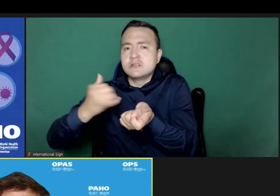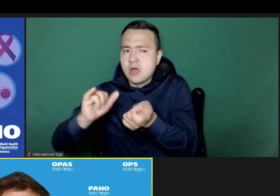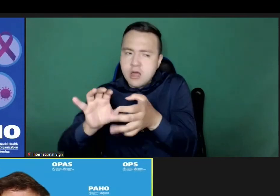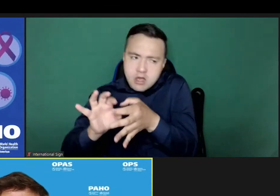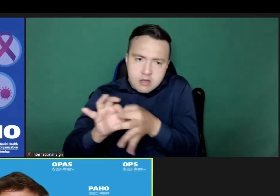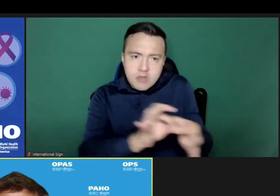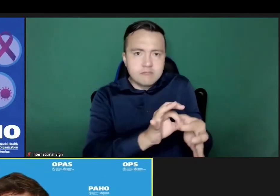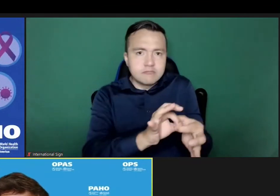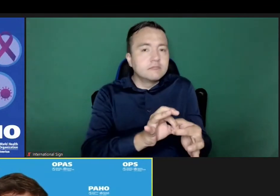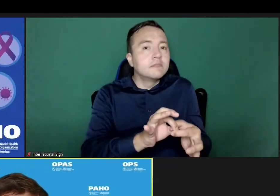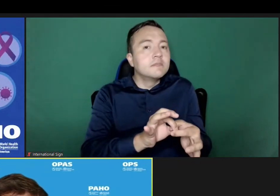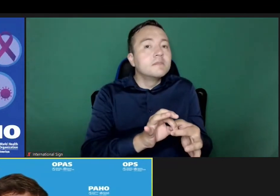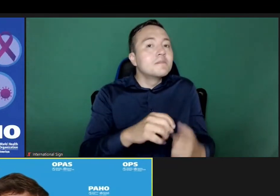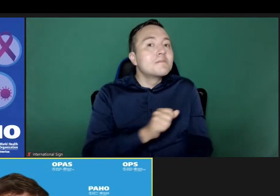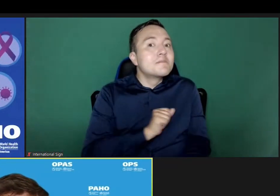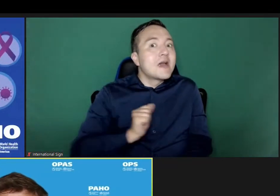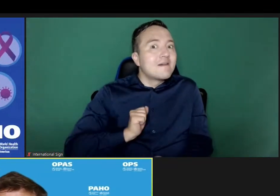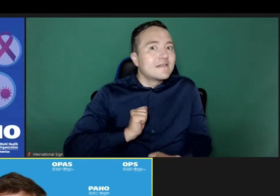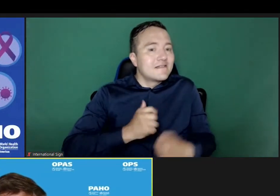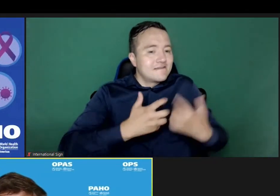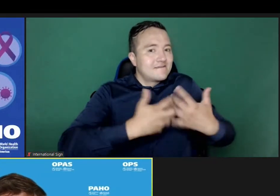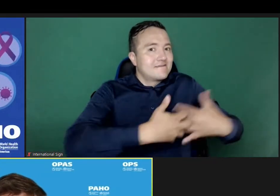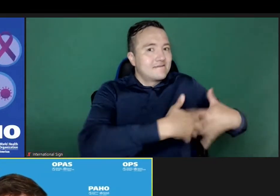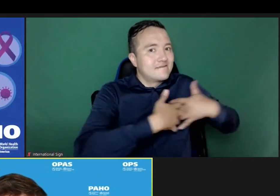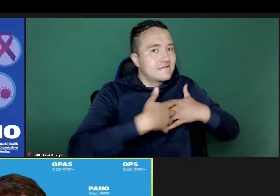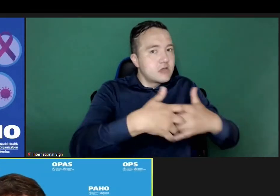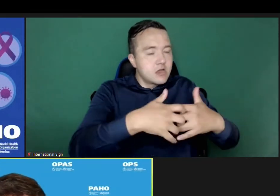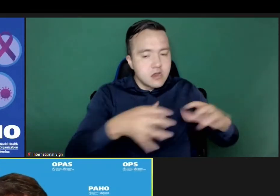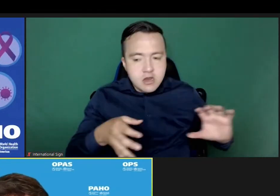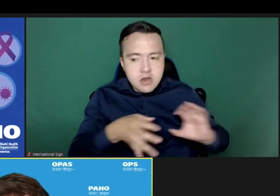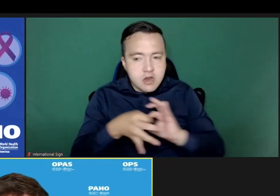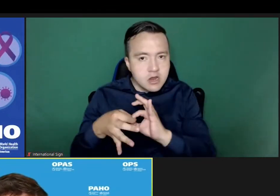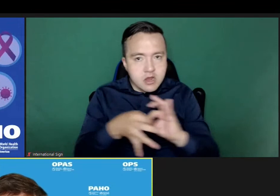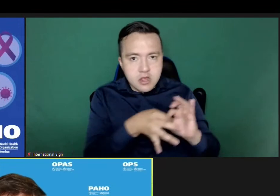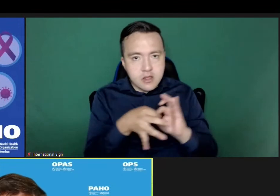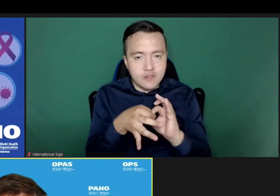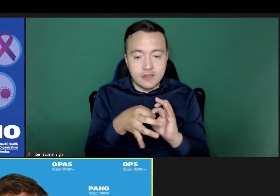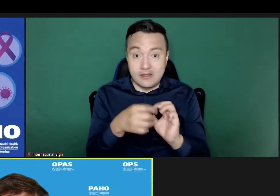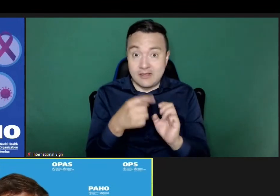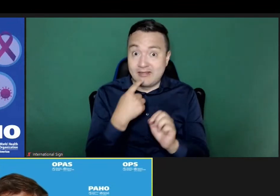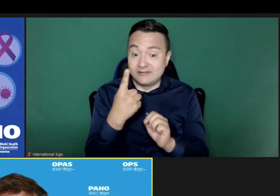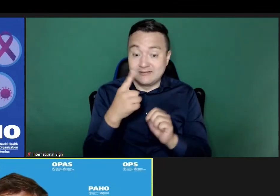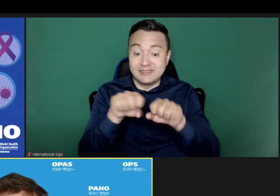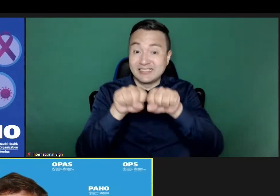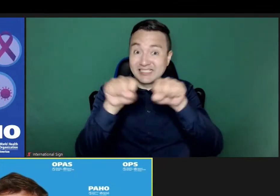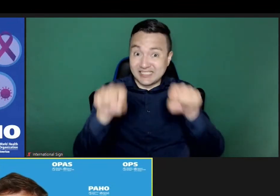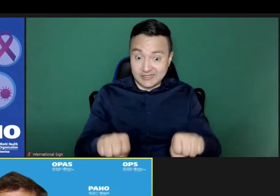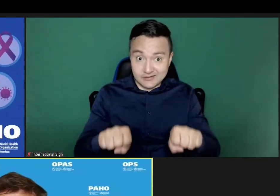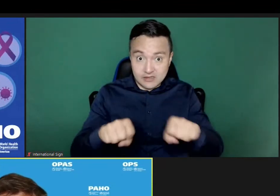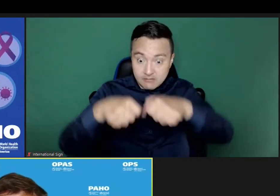When we talk about a health system that includes all the entities and organizations responsible for the health and